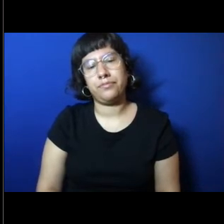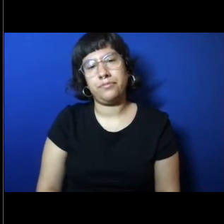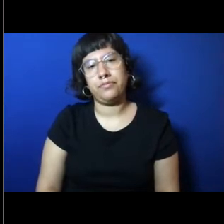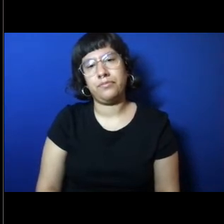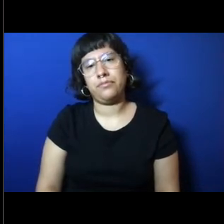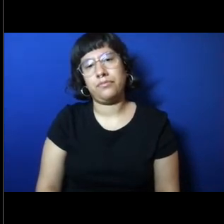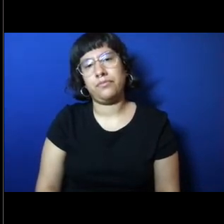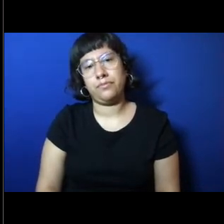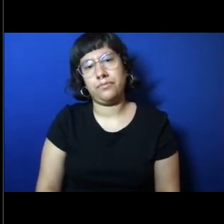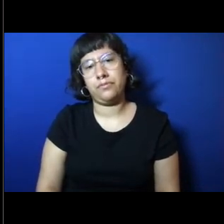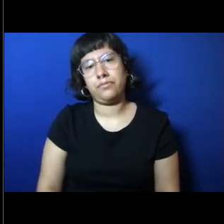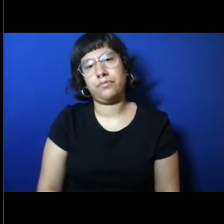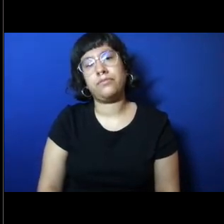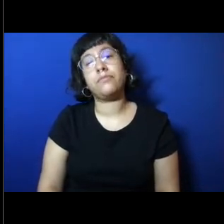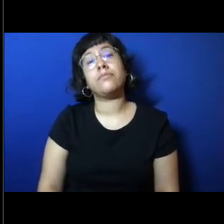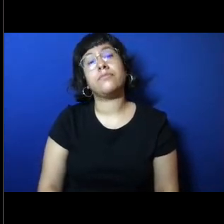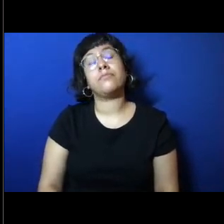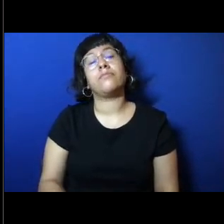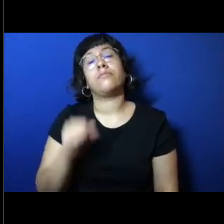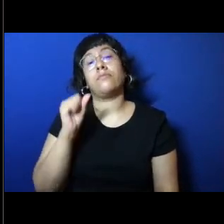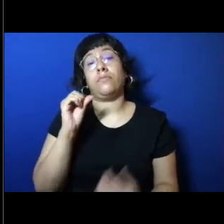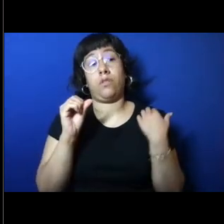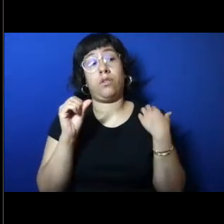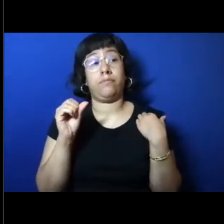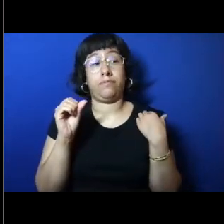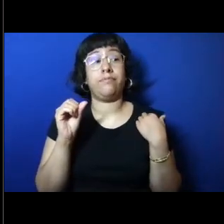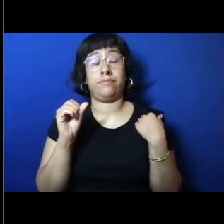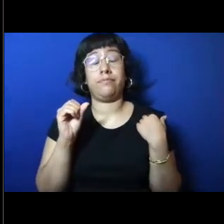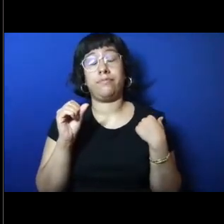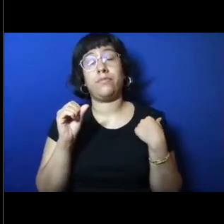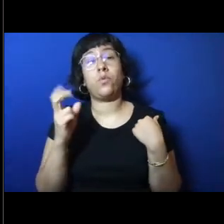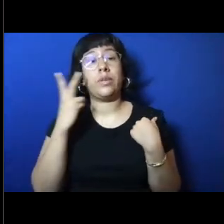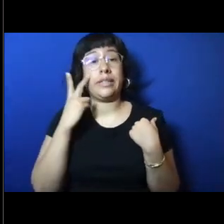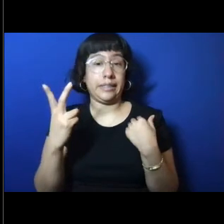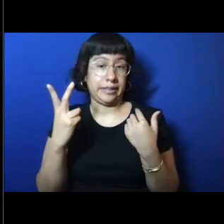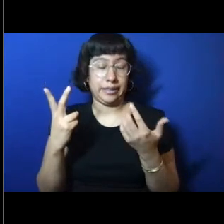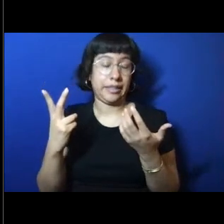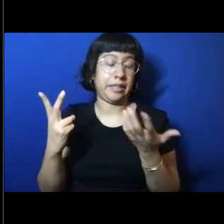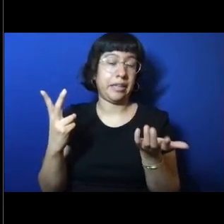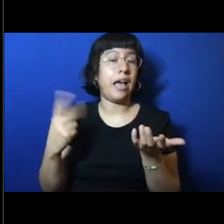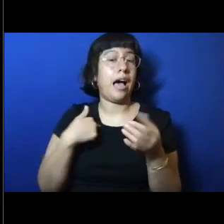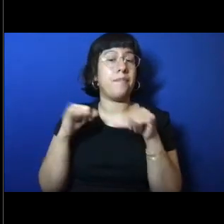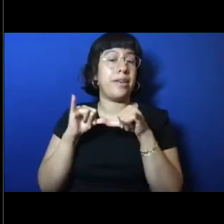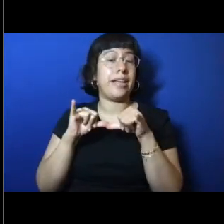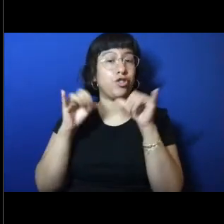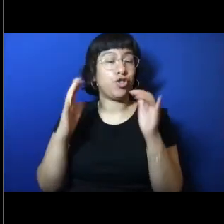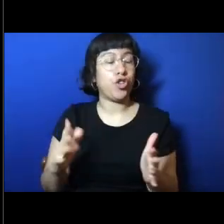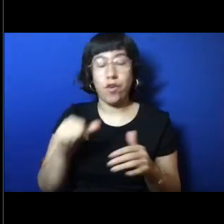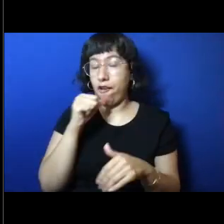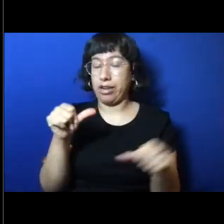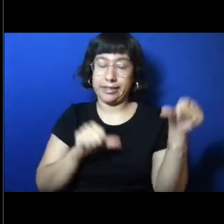as to what we see from our outer event. Which I admit I'm an engineer, not a scientist. But I love talking to the scientists.